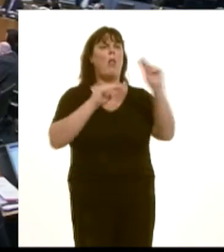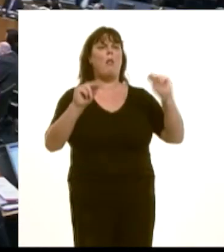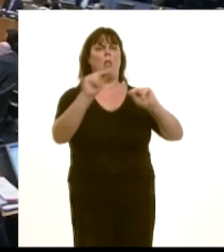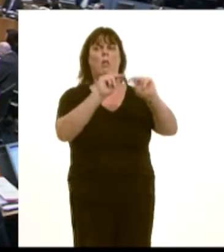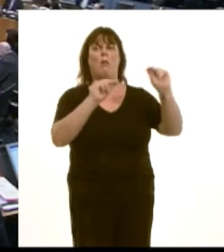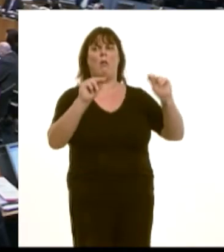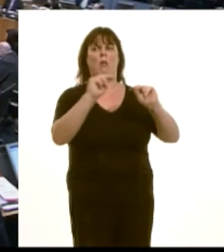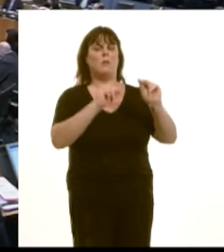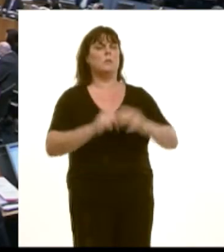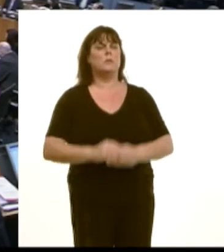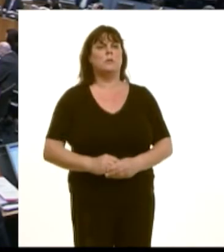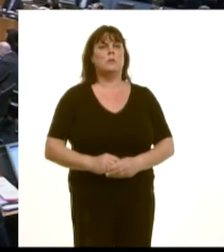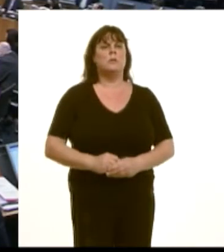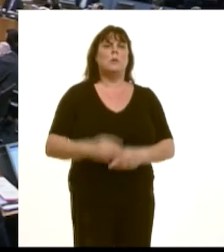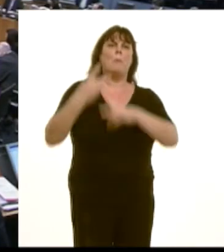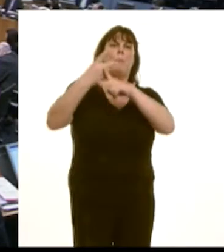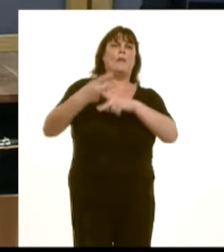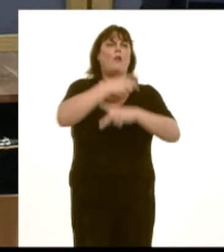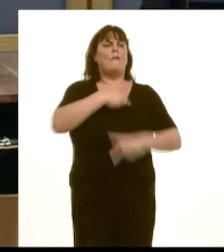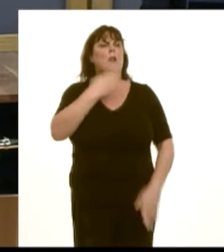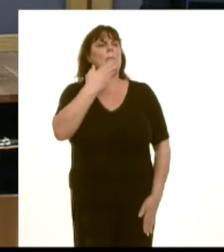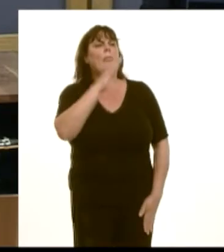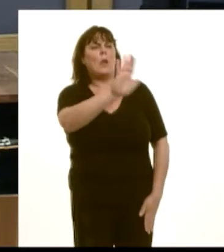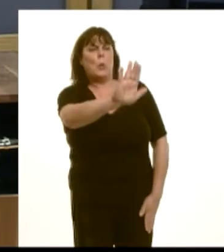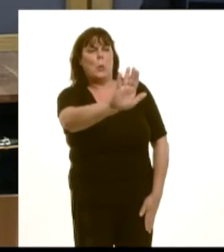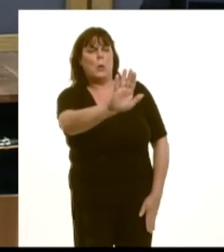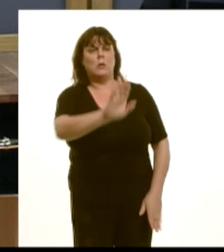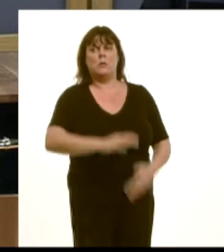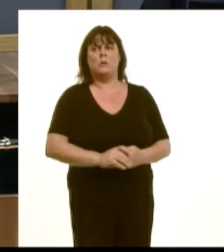money. Y Llywydd / The Presiding Officer: Thank you.